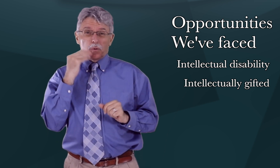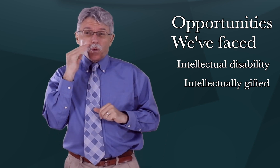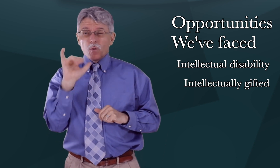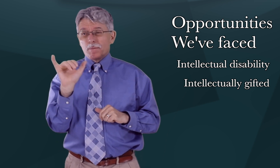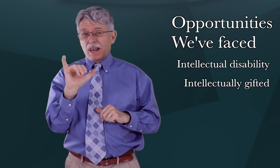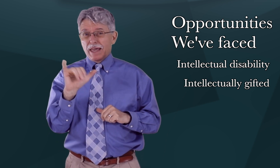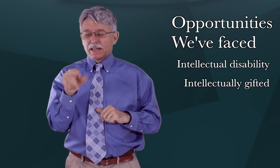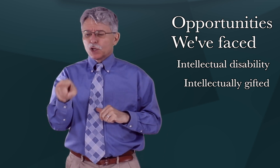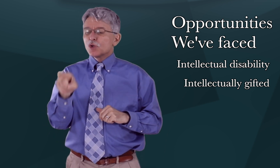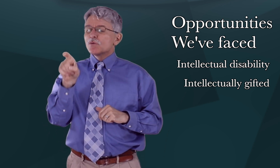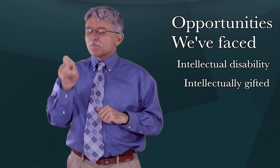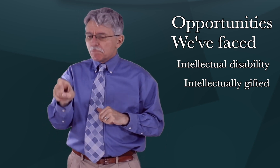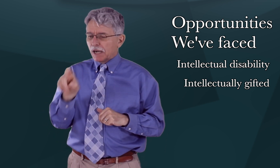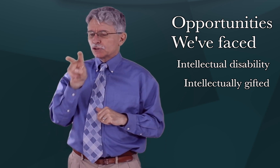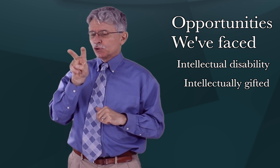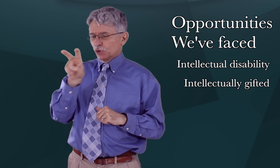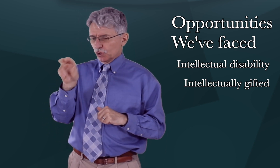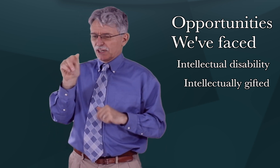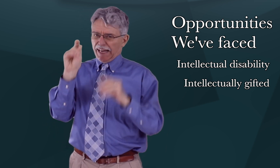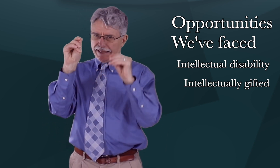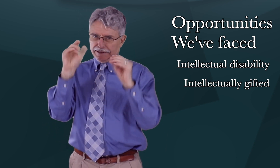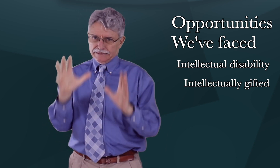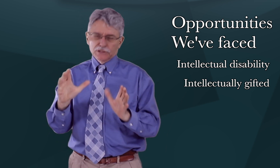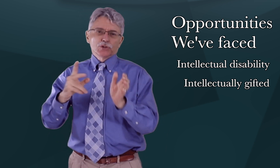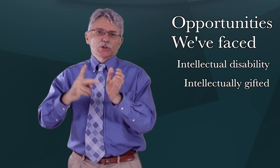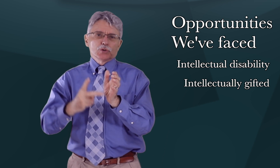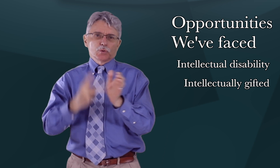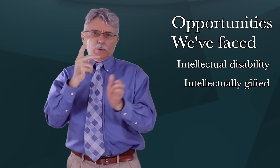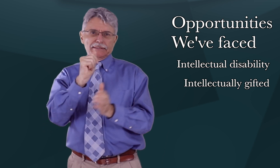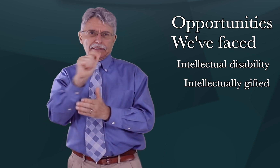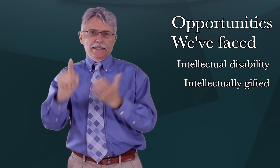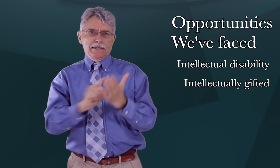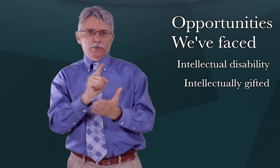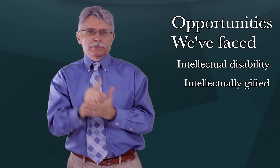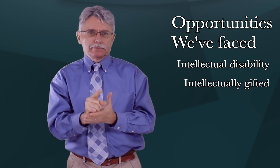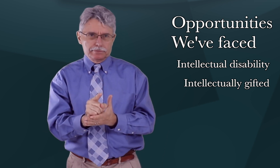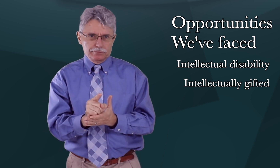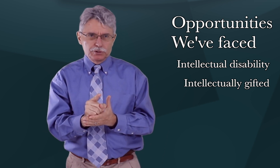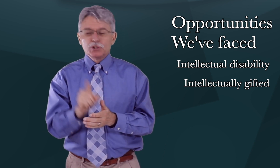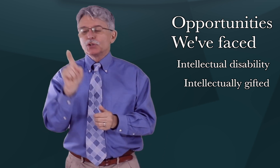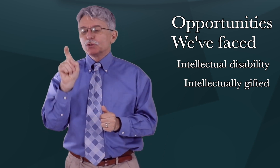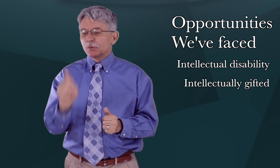We had to have special rules at home, like you have to look at the teacher twice an hour.